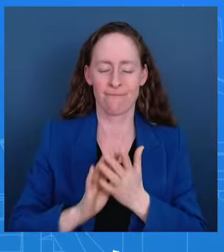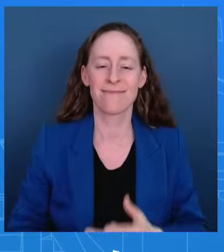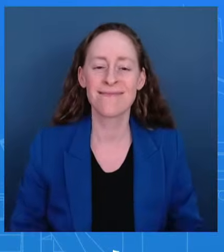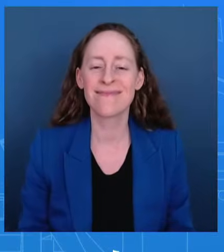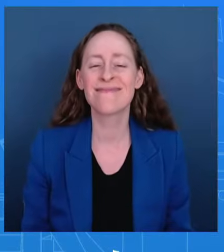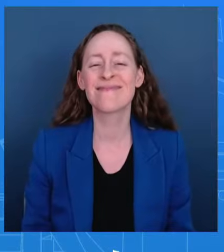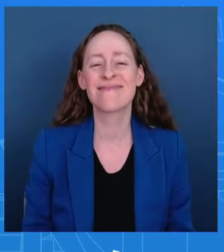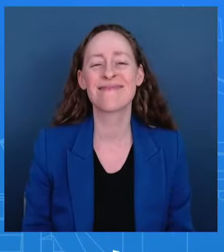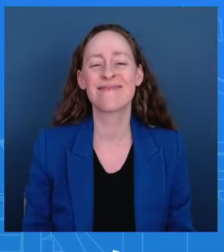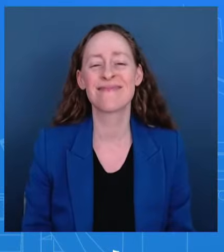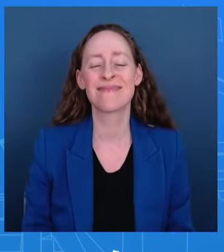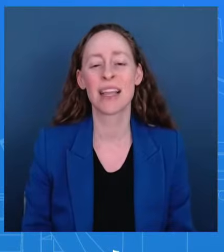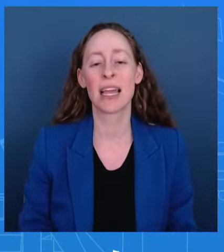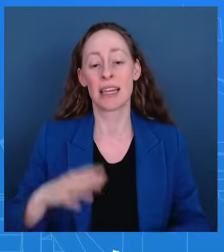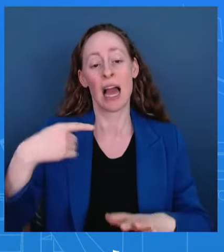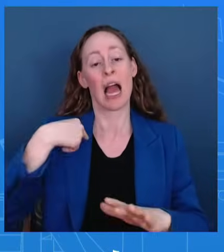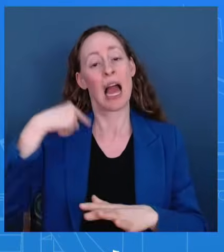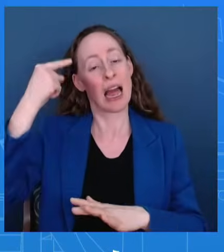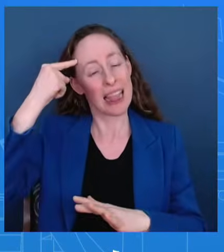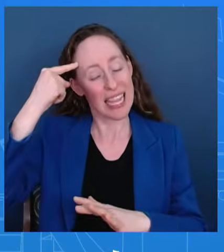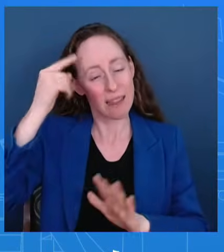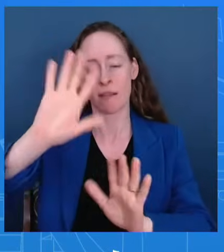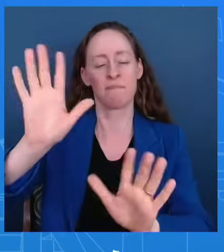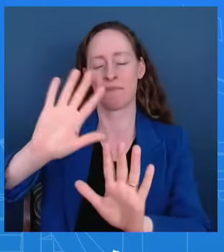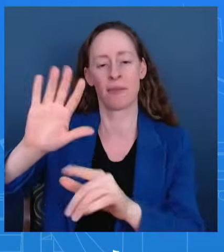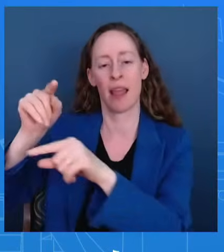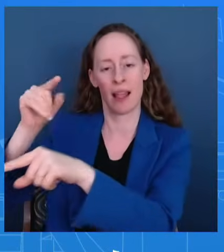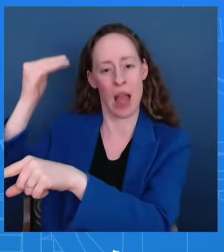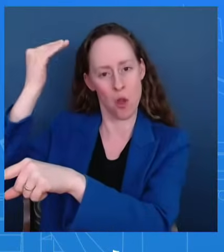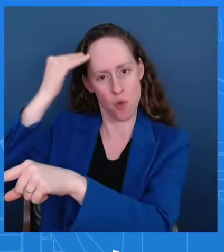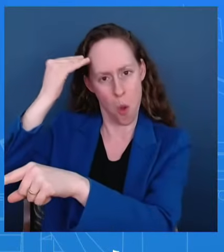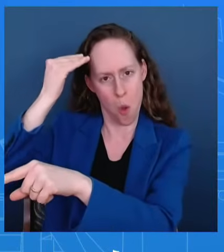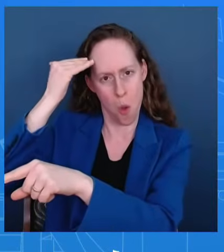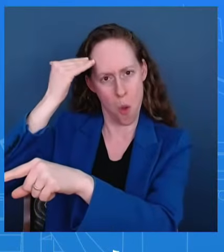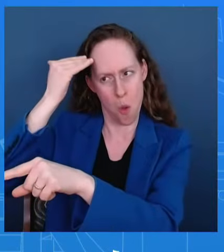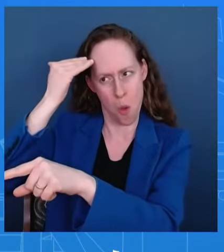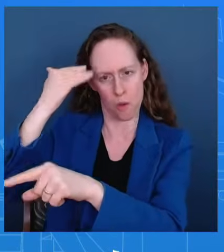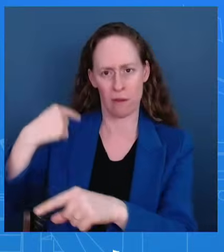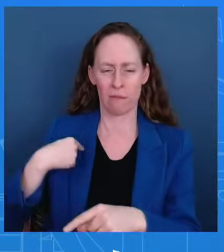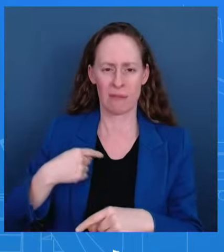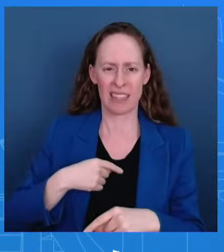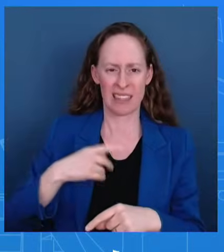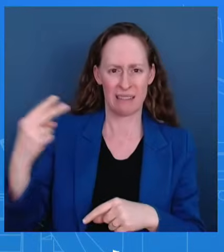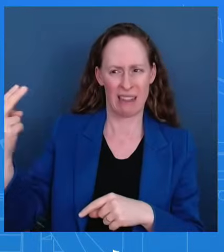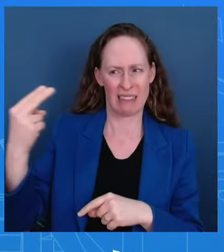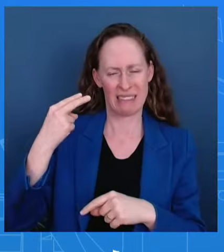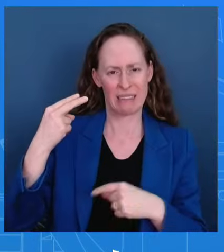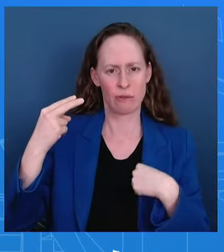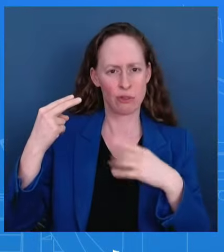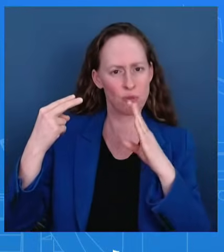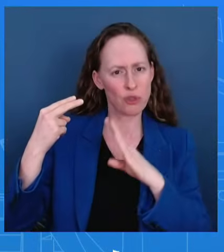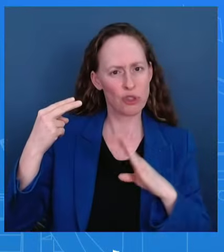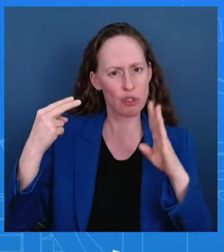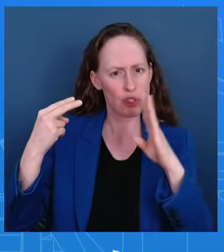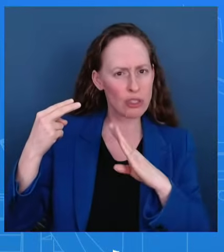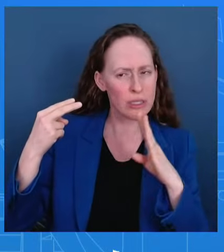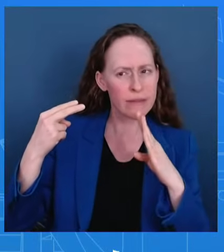what our concerns are with respect to Rafah and how they go into Rafah and what that looks like. And, again, Jake is going to go over this weekend,